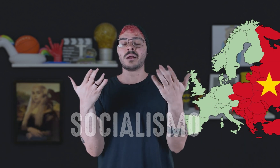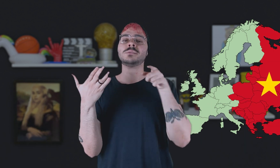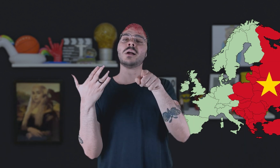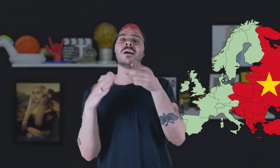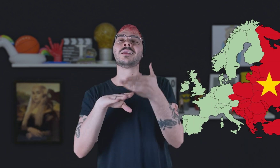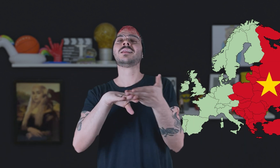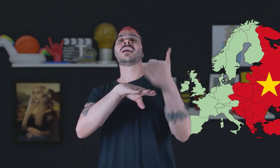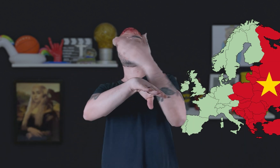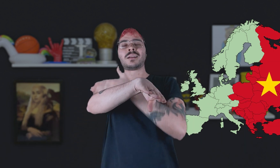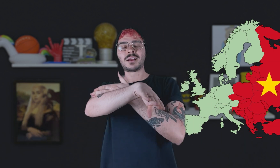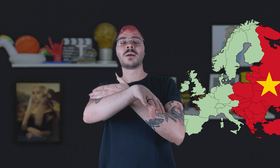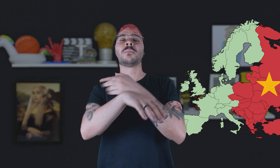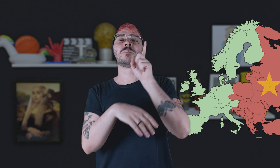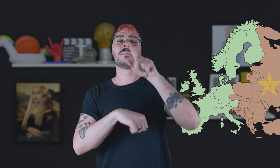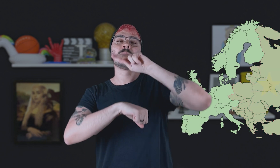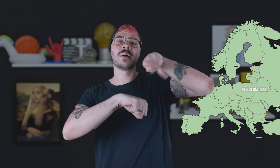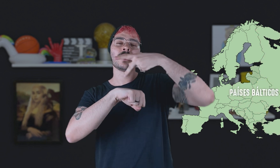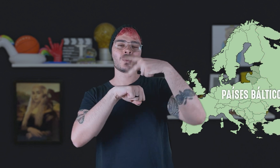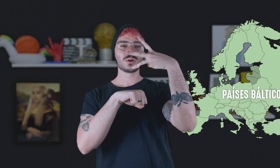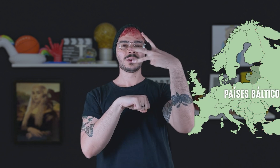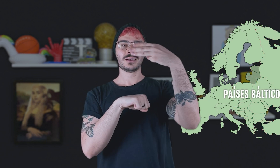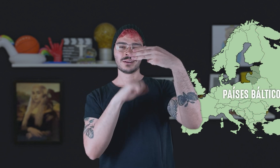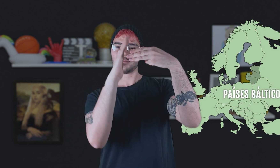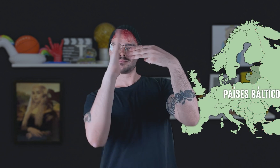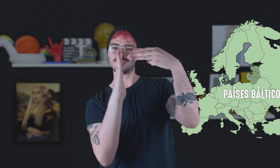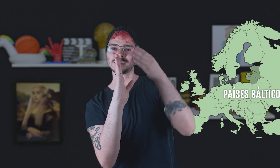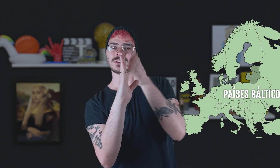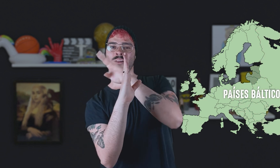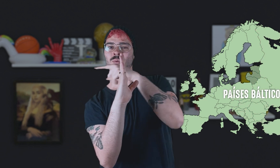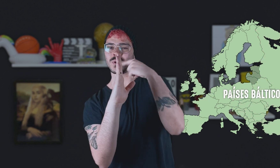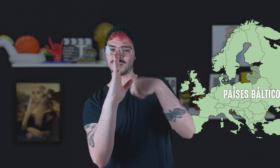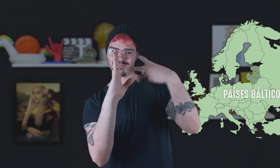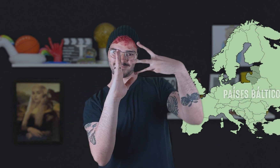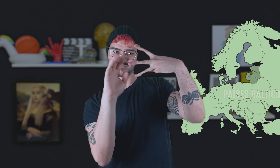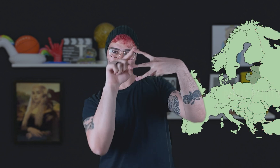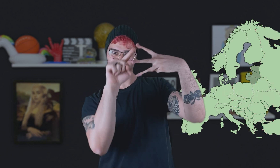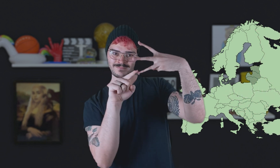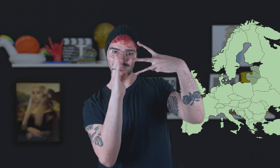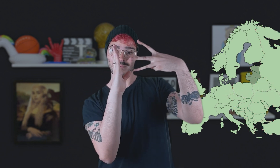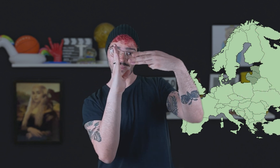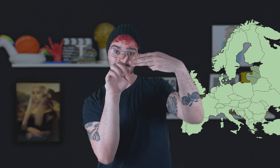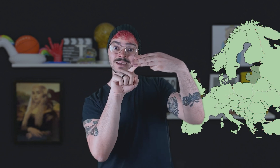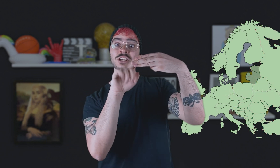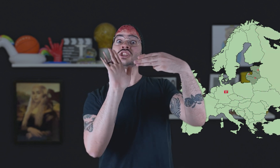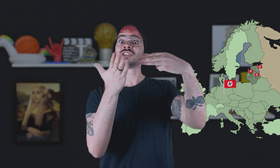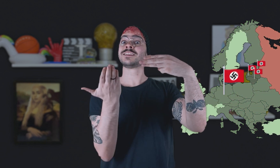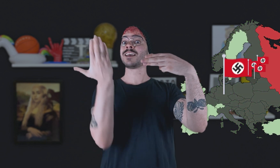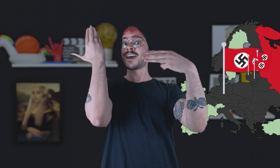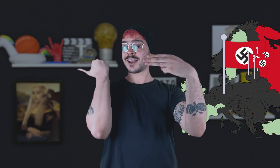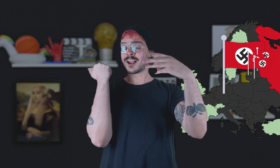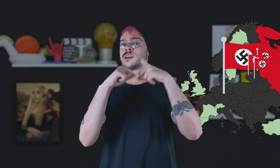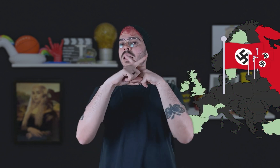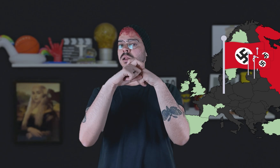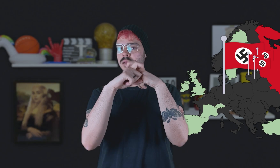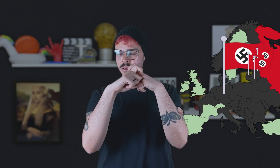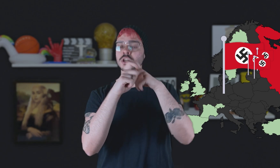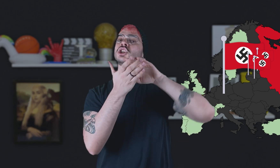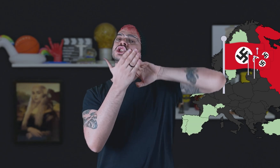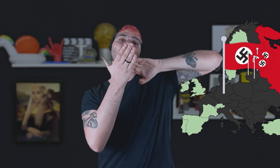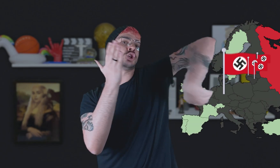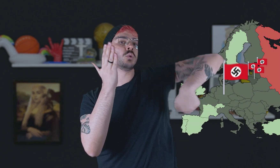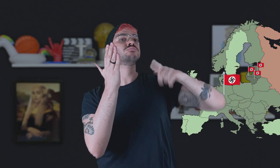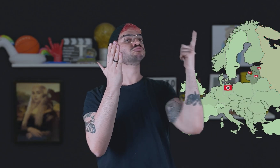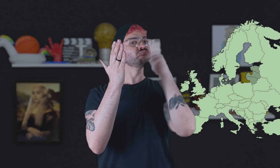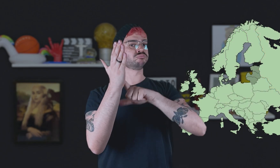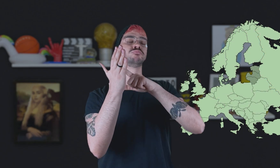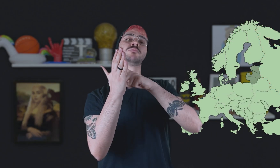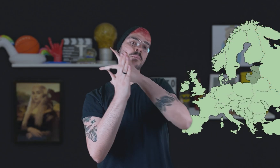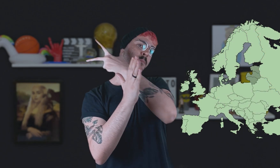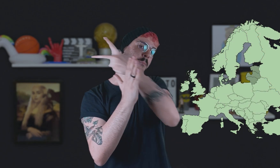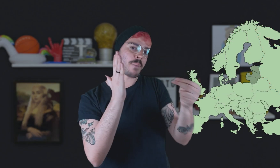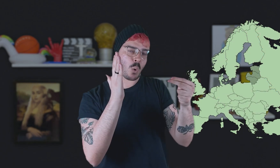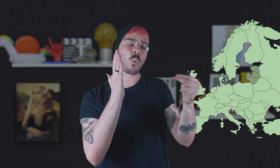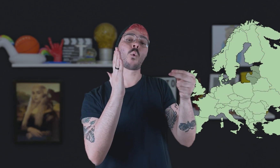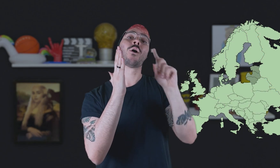making the Baltic countries free of the Nazis